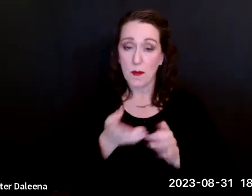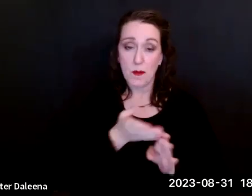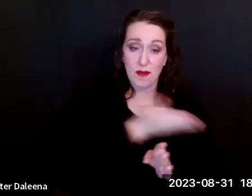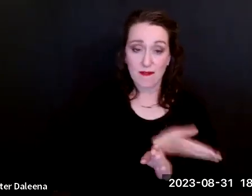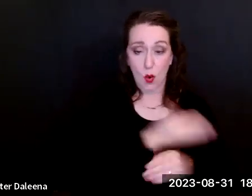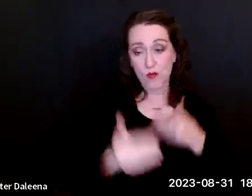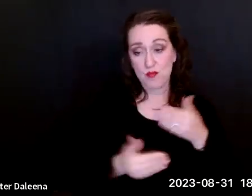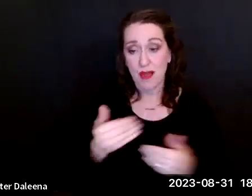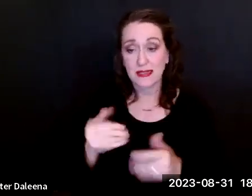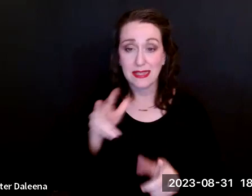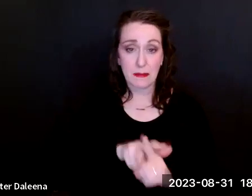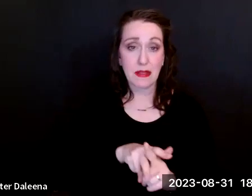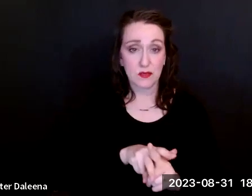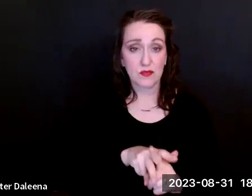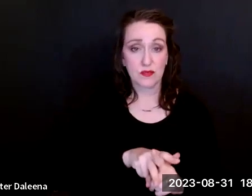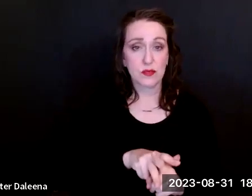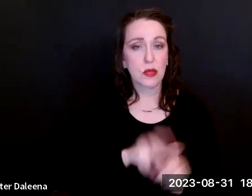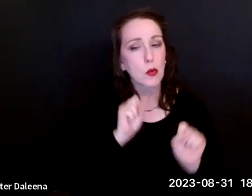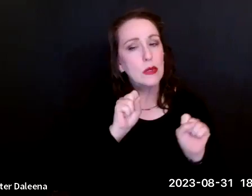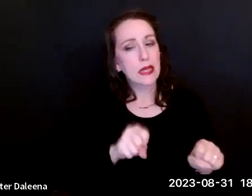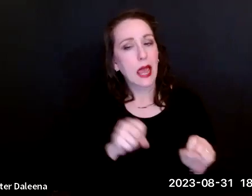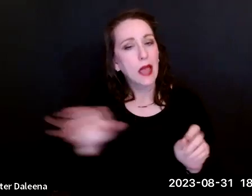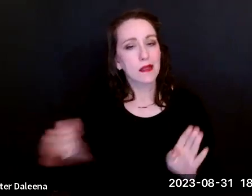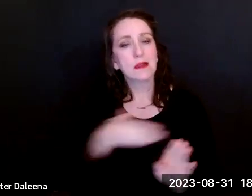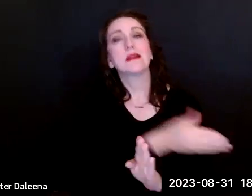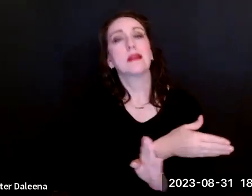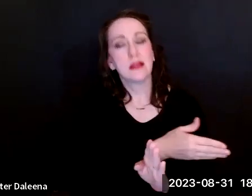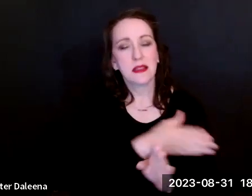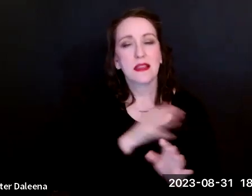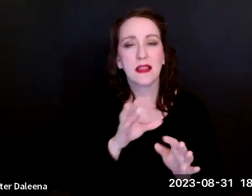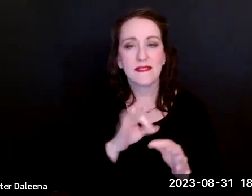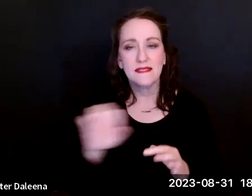have processed your application we can redirect the fee you paid towards the right application